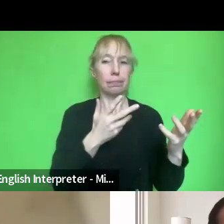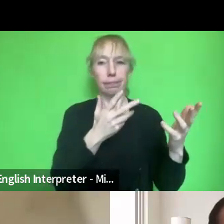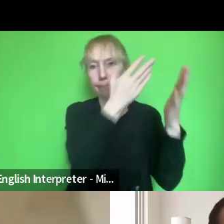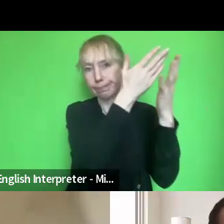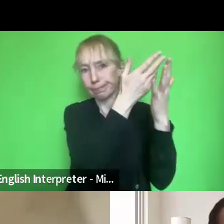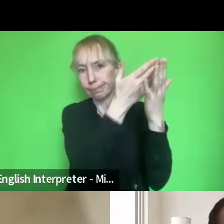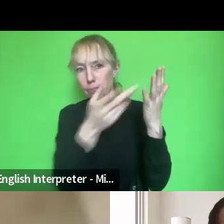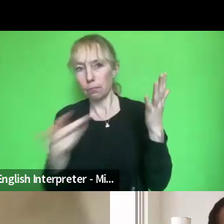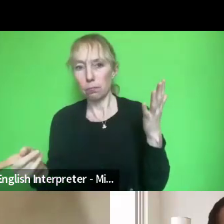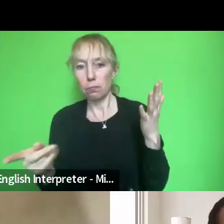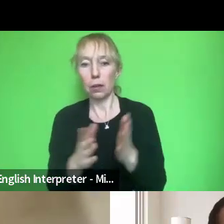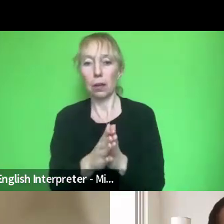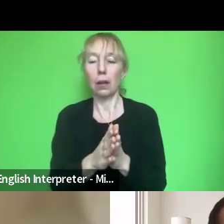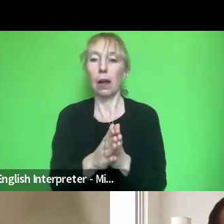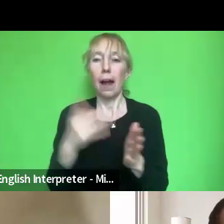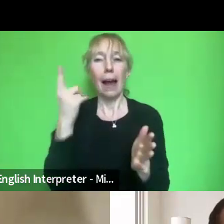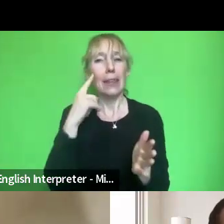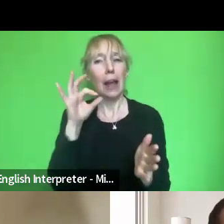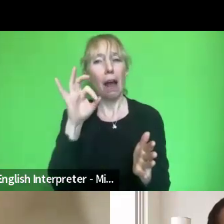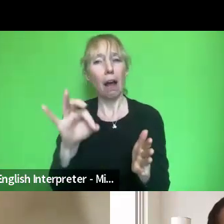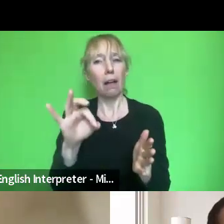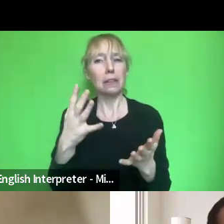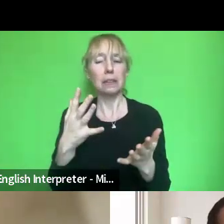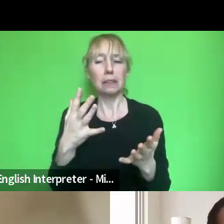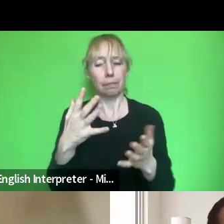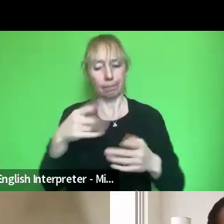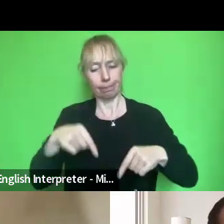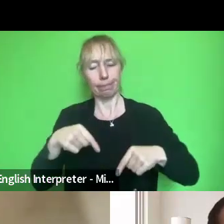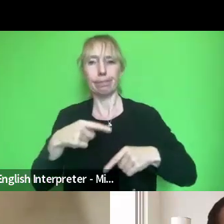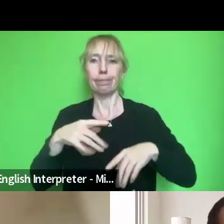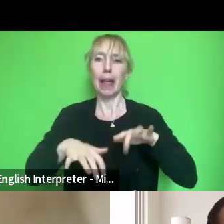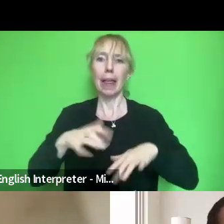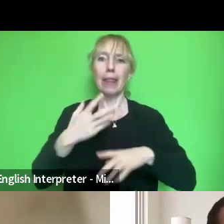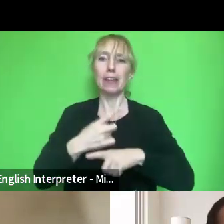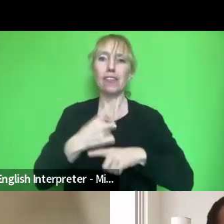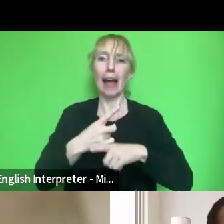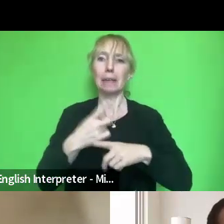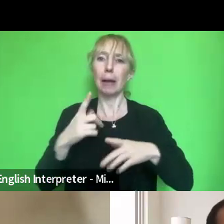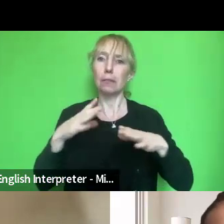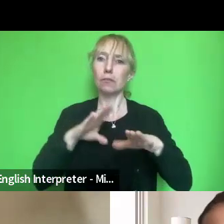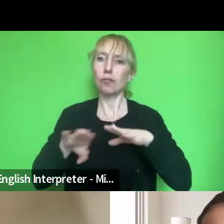the chat as well about the training if you're interested in finding some free EDI training, have a look on Eventbrite.